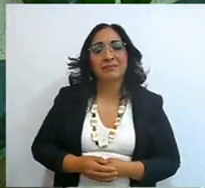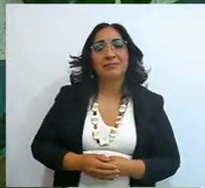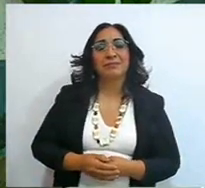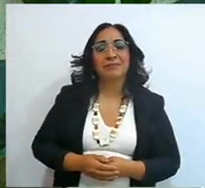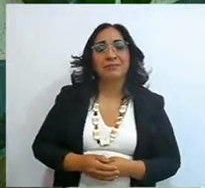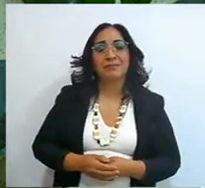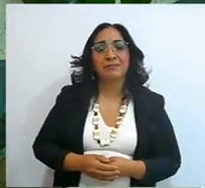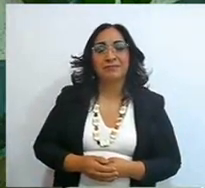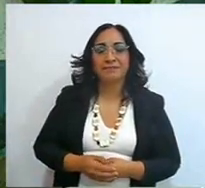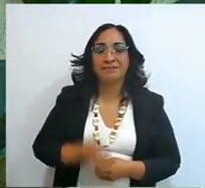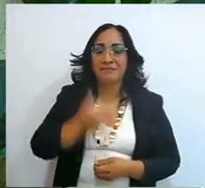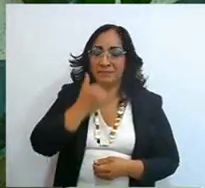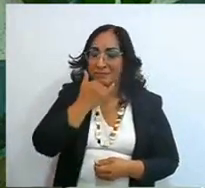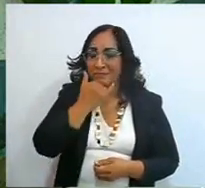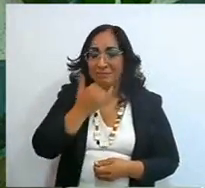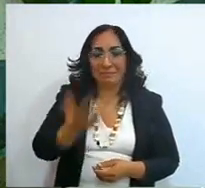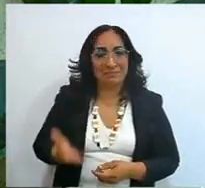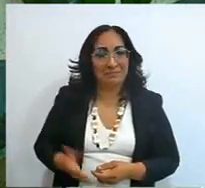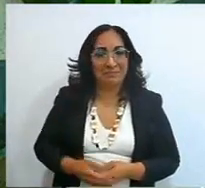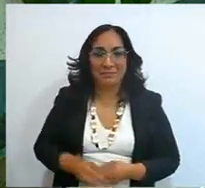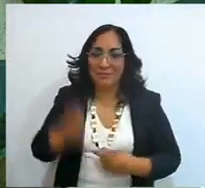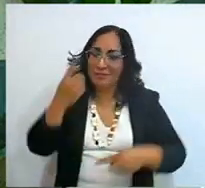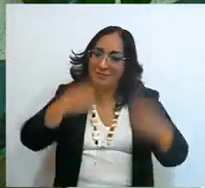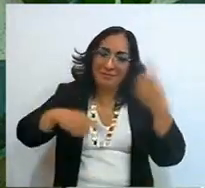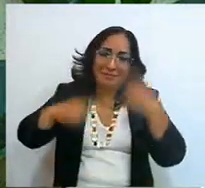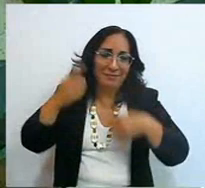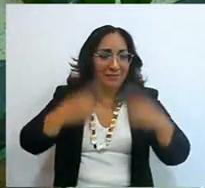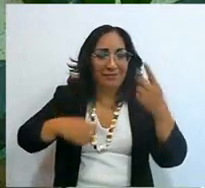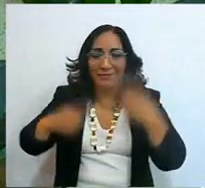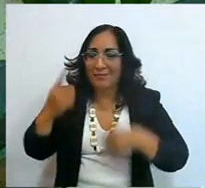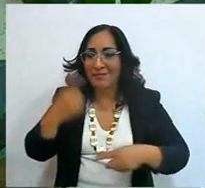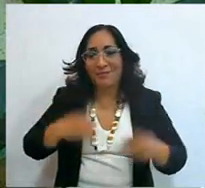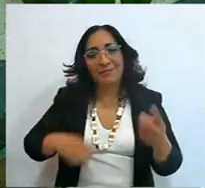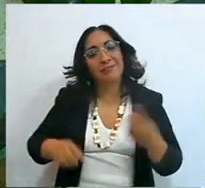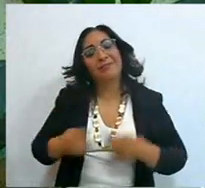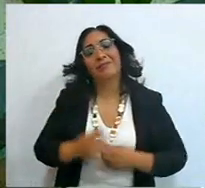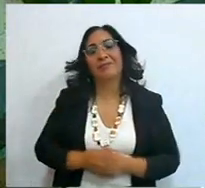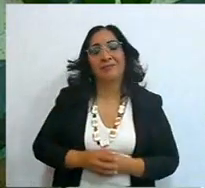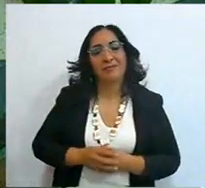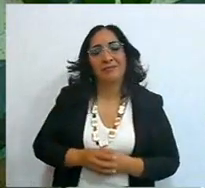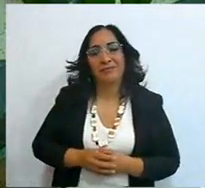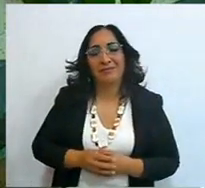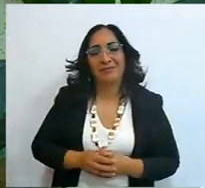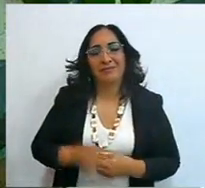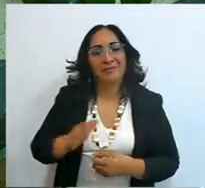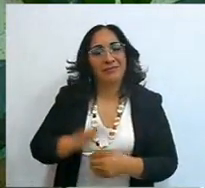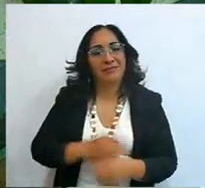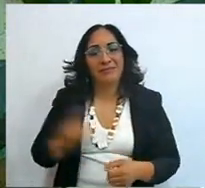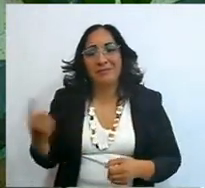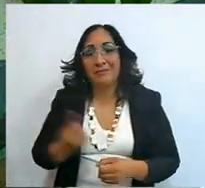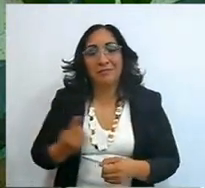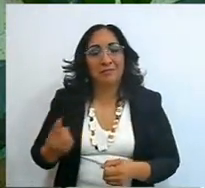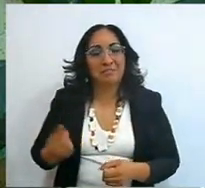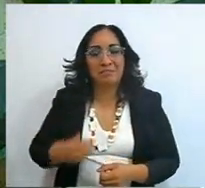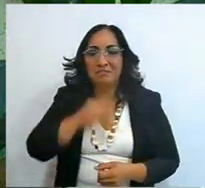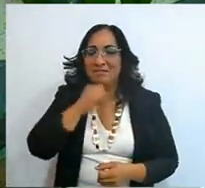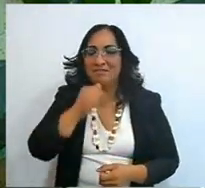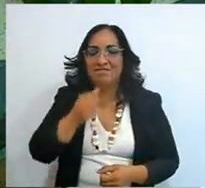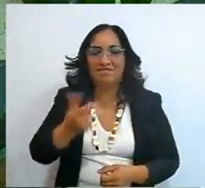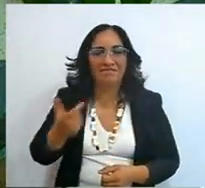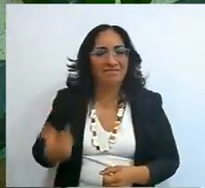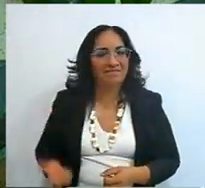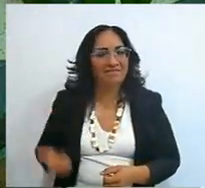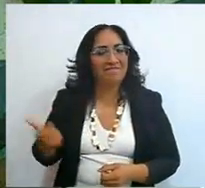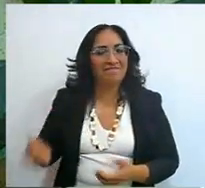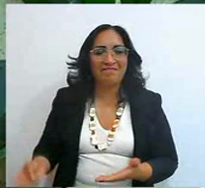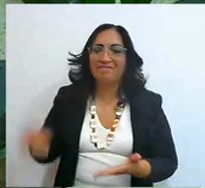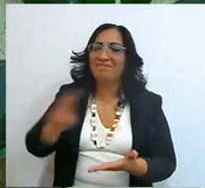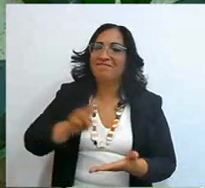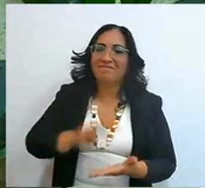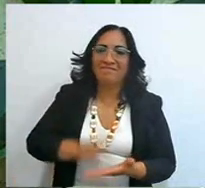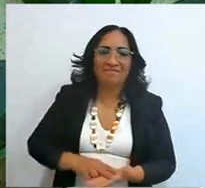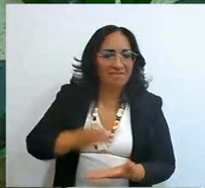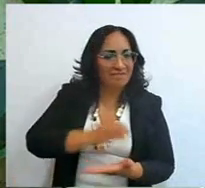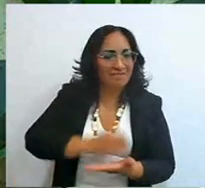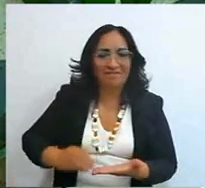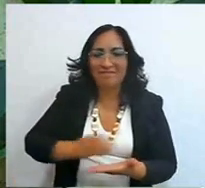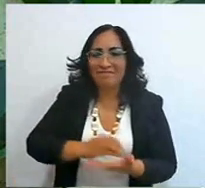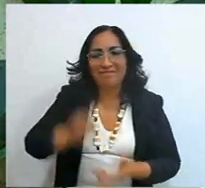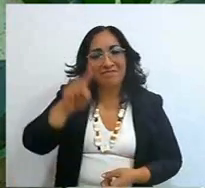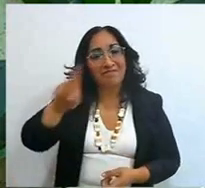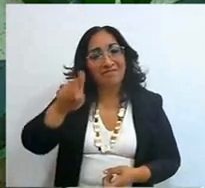sorry, the Lord moves me a lot, because there is no price like the one he paid for us,